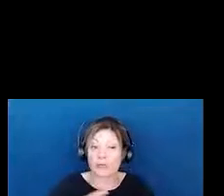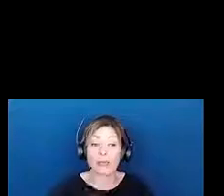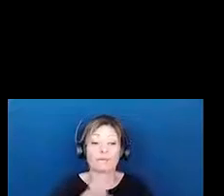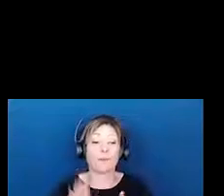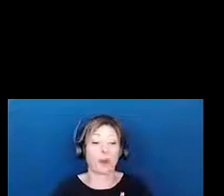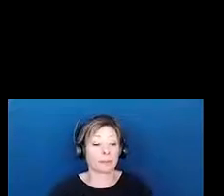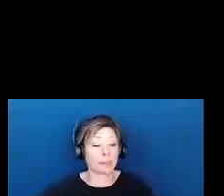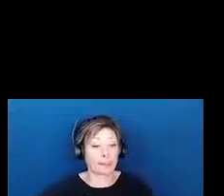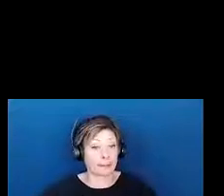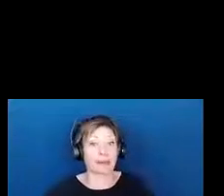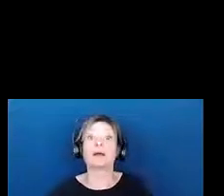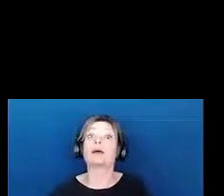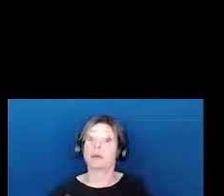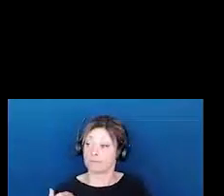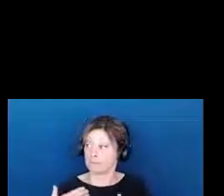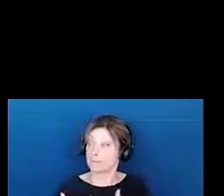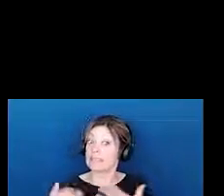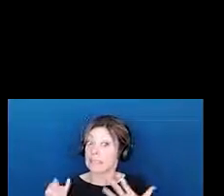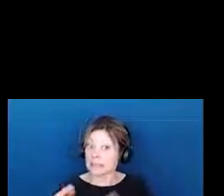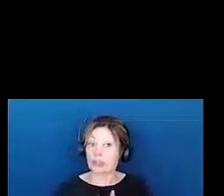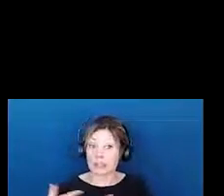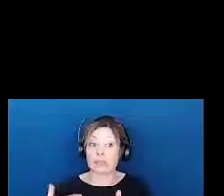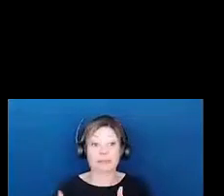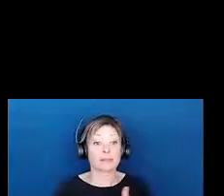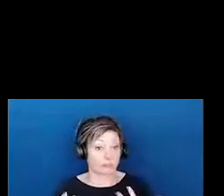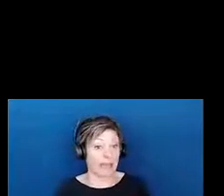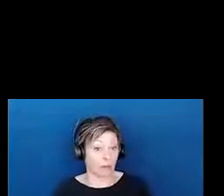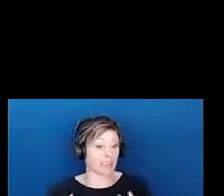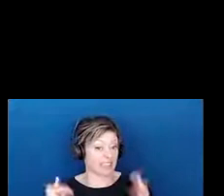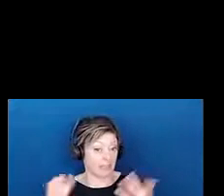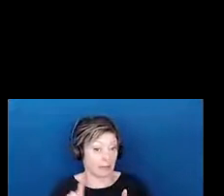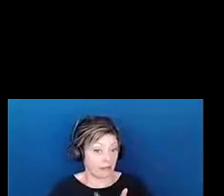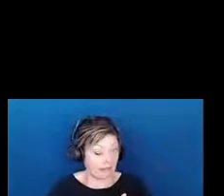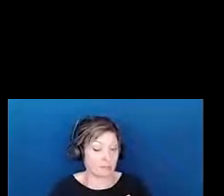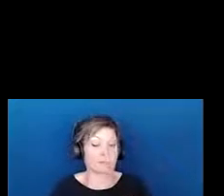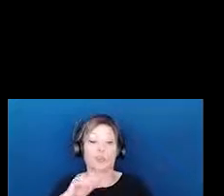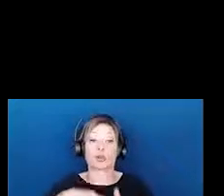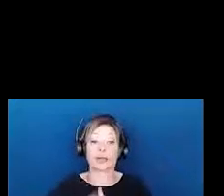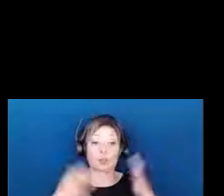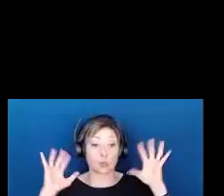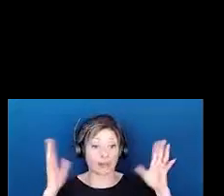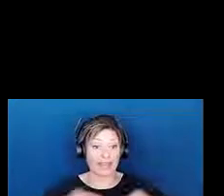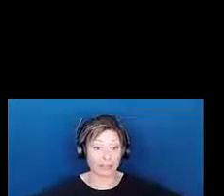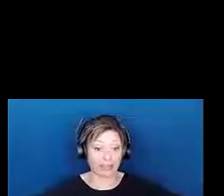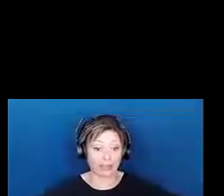year it's been happening. So this is as you're entering the Heath uh it's actually next to